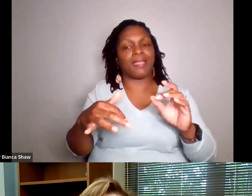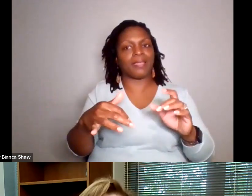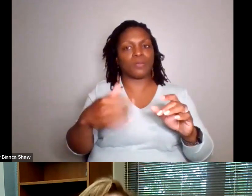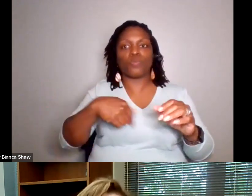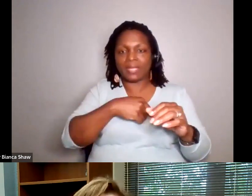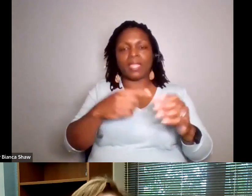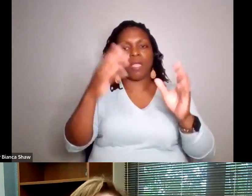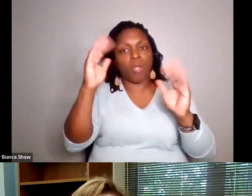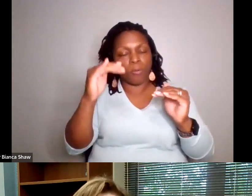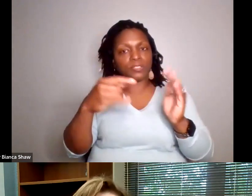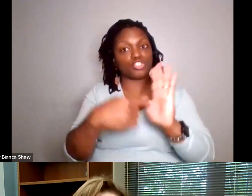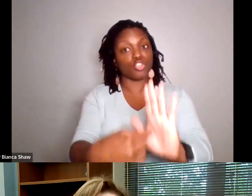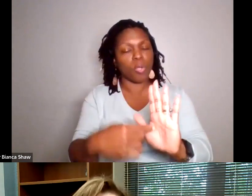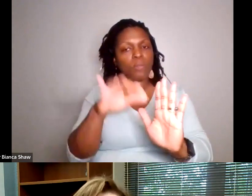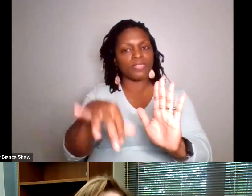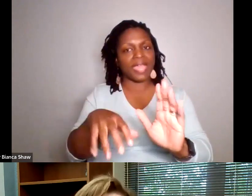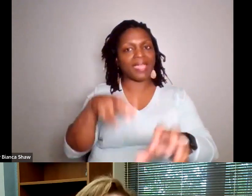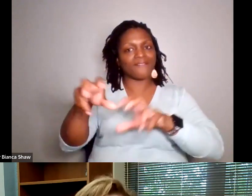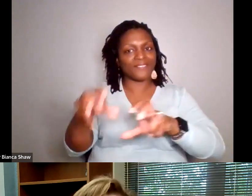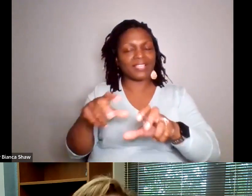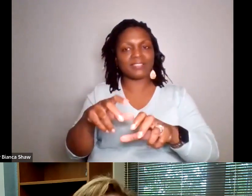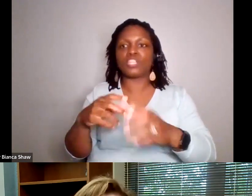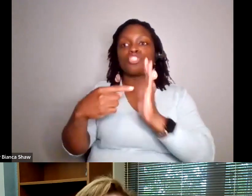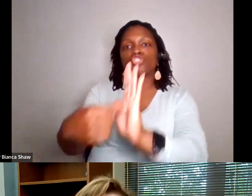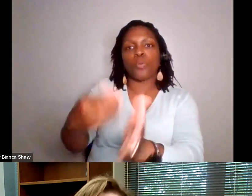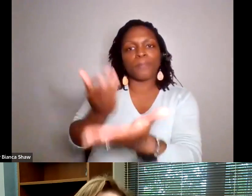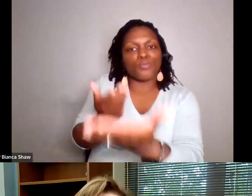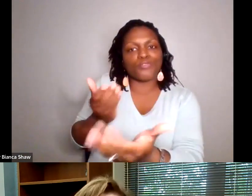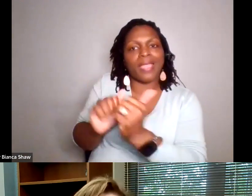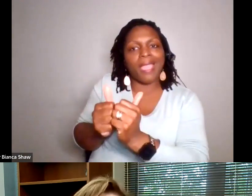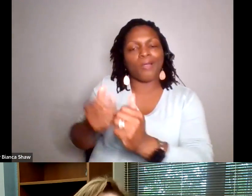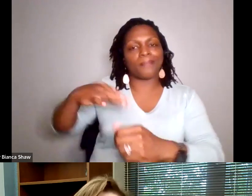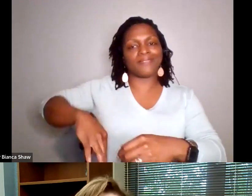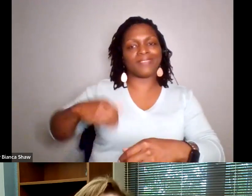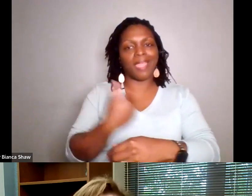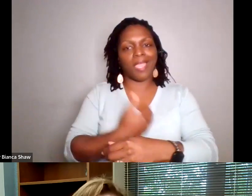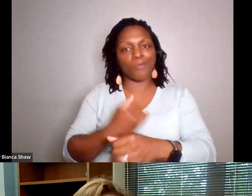these dollars, how much that investment really benefited our industry, and through that